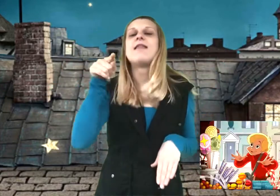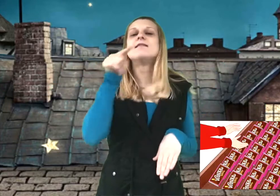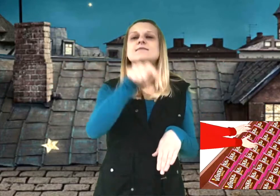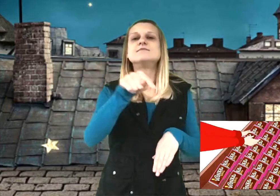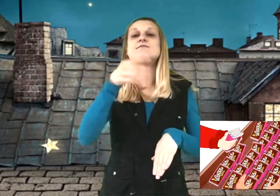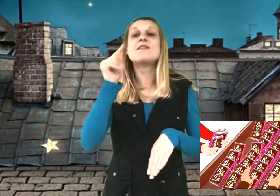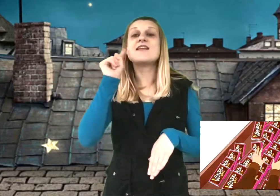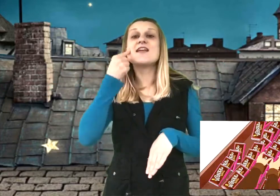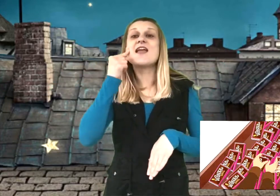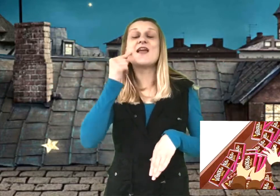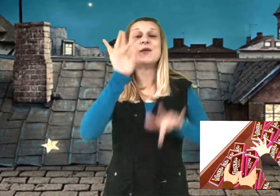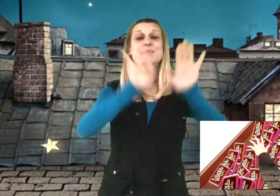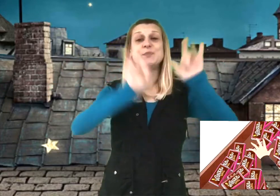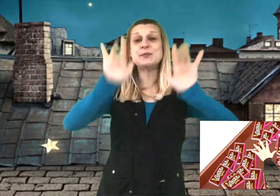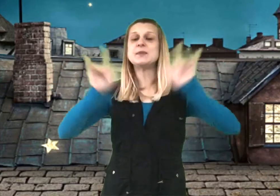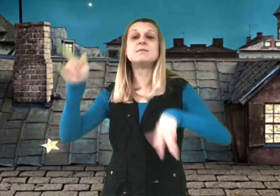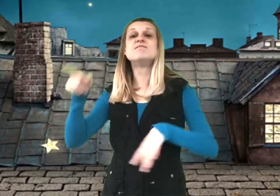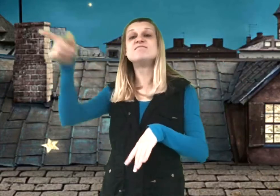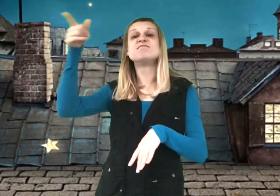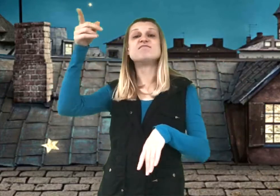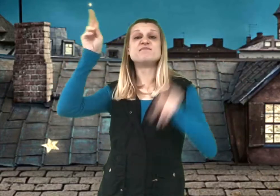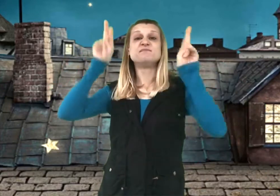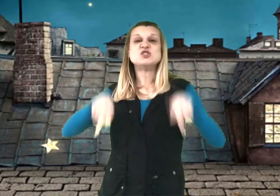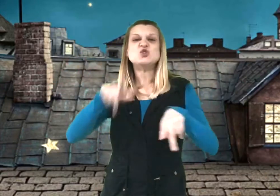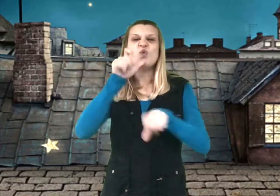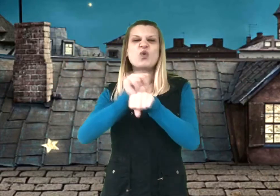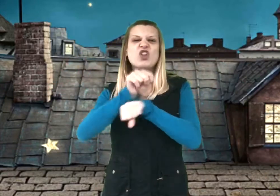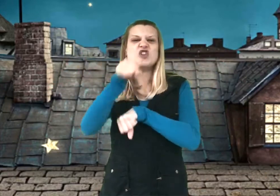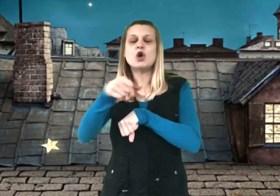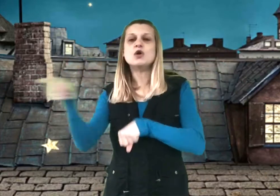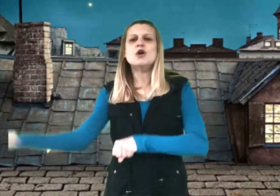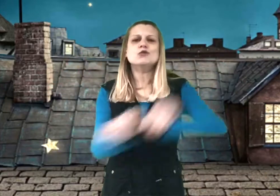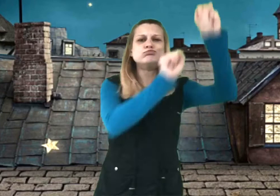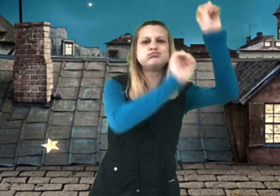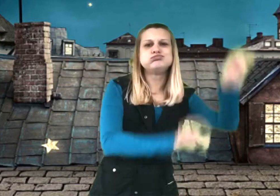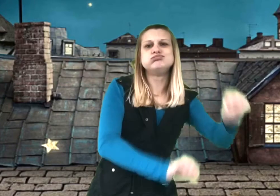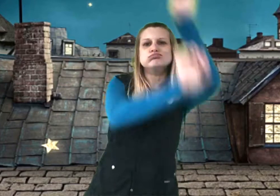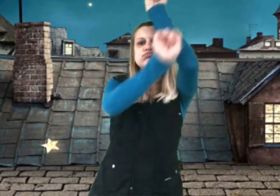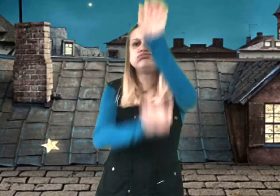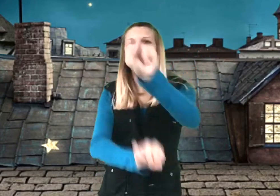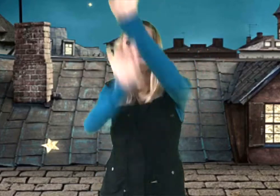The store clerk would restock up the shelves with candies.